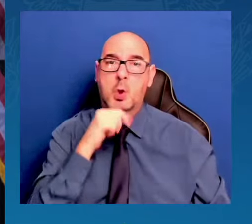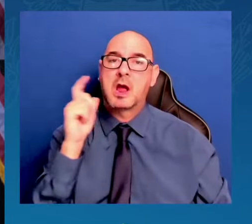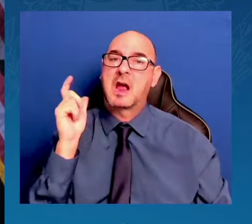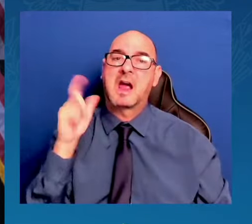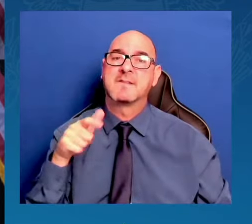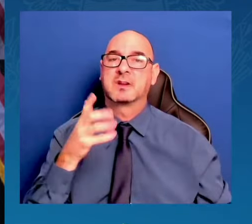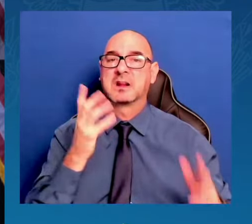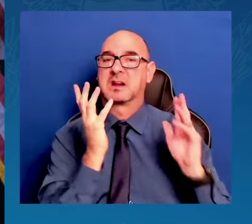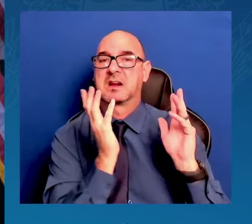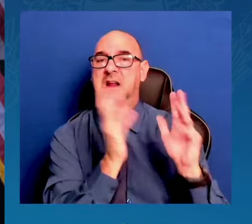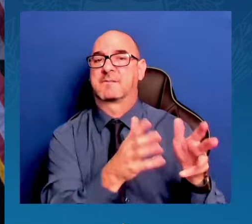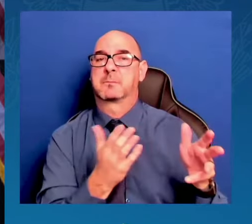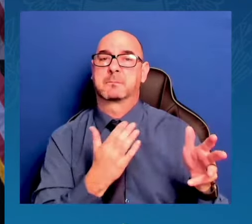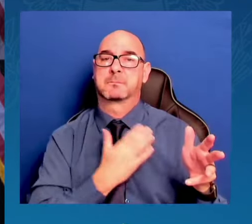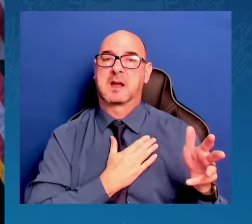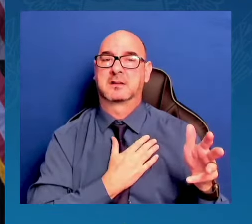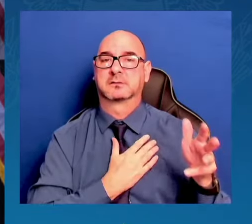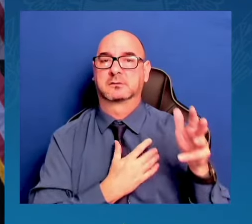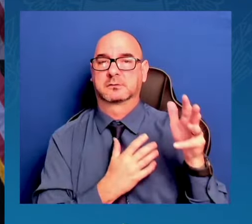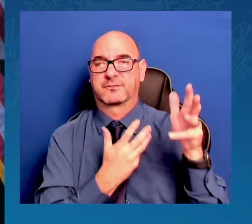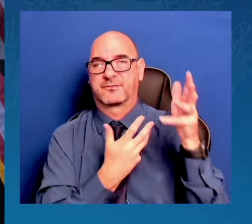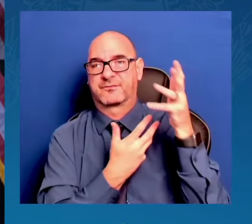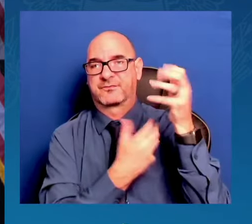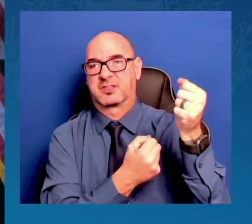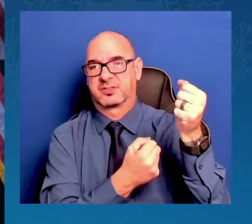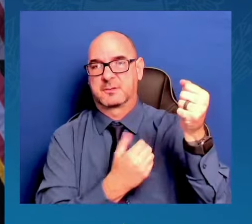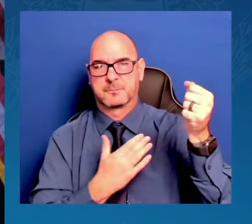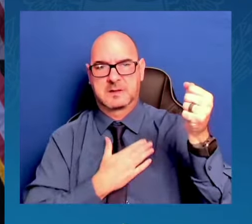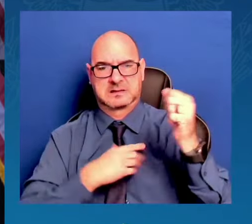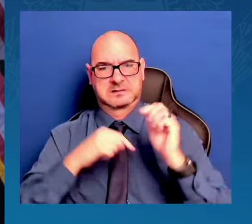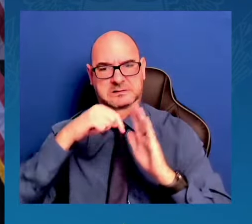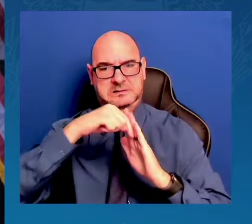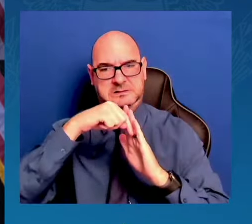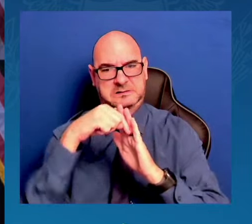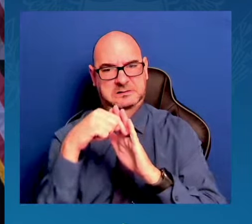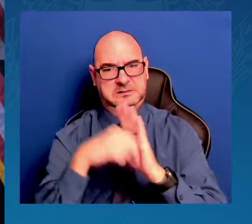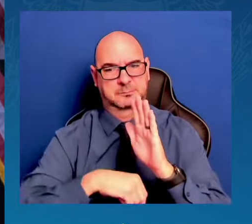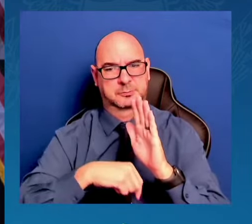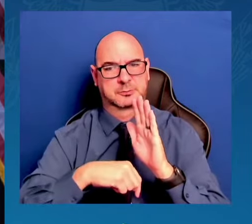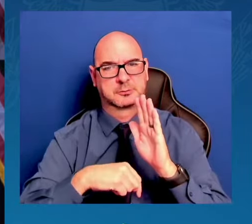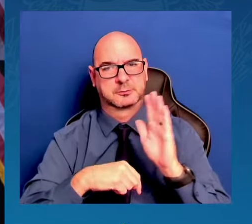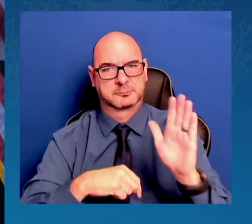or deeply held beliefs to agree that the government should not be